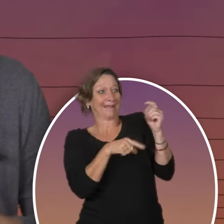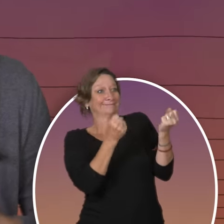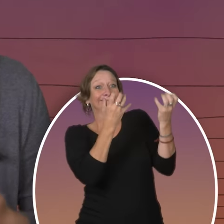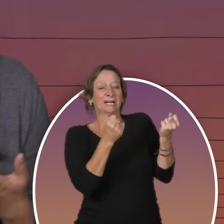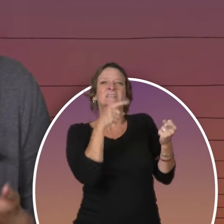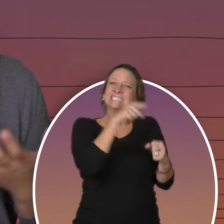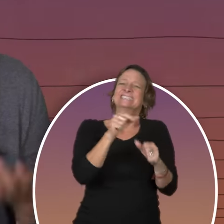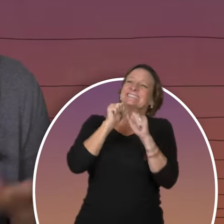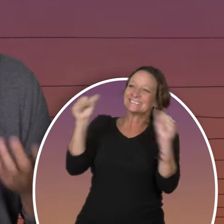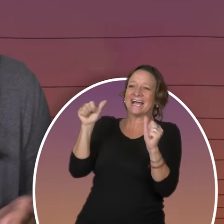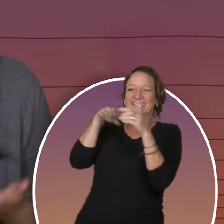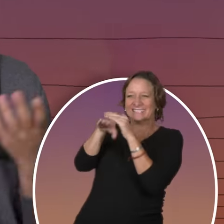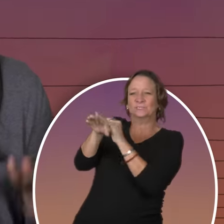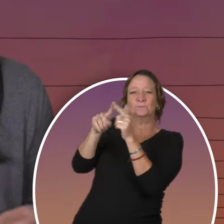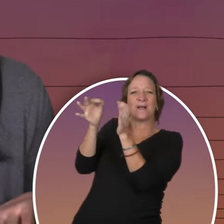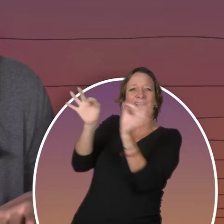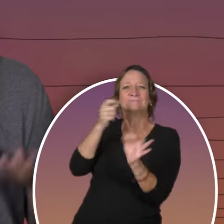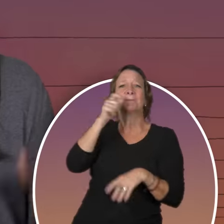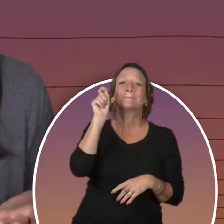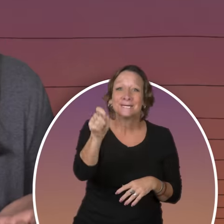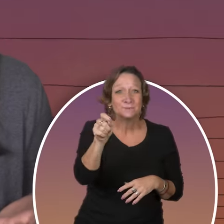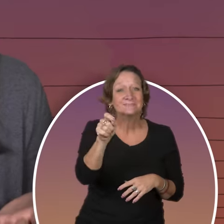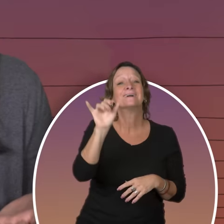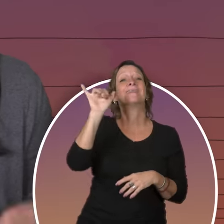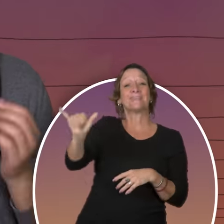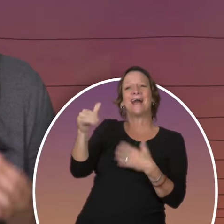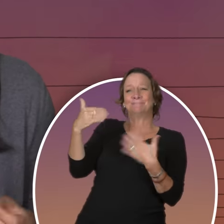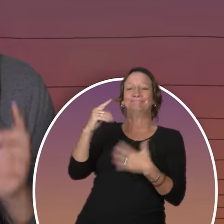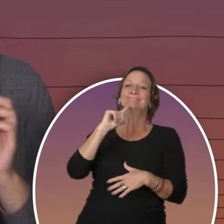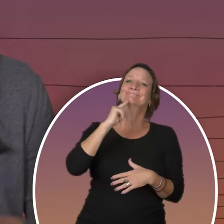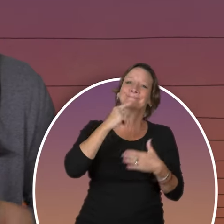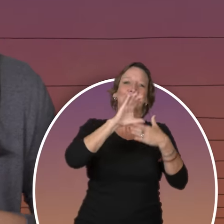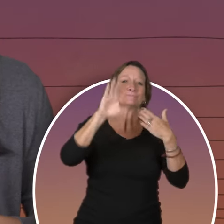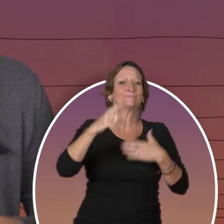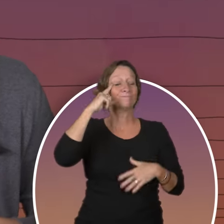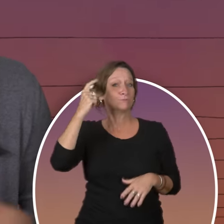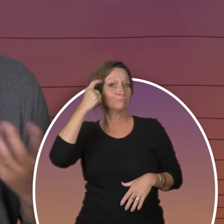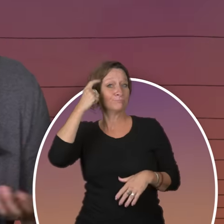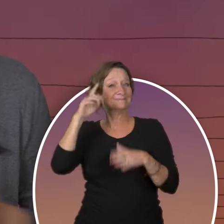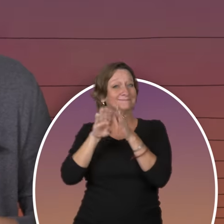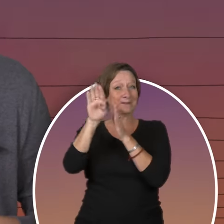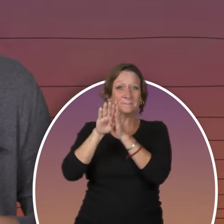language are being denied access to language, period. And that can have some serious consequences for brain development.